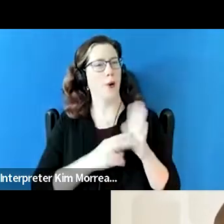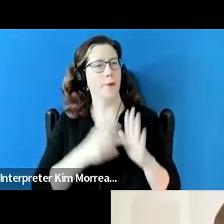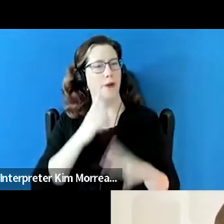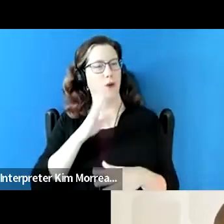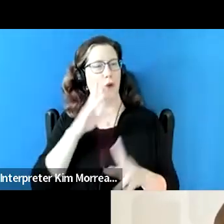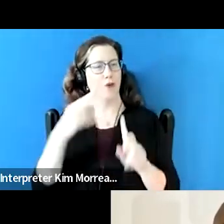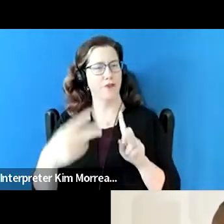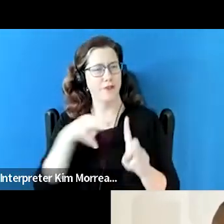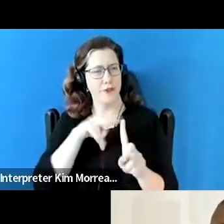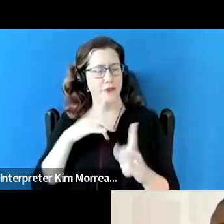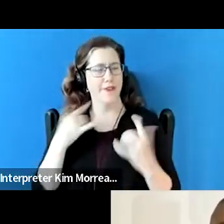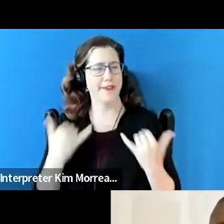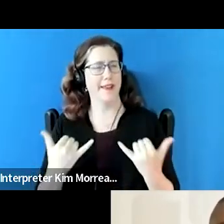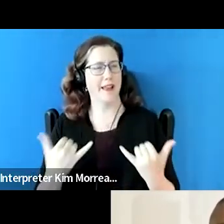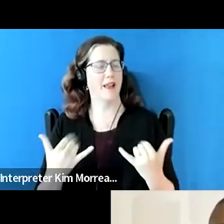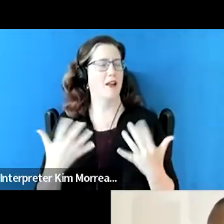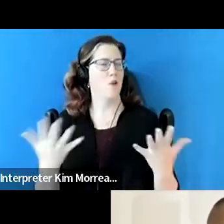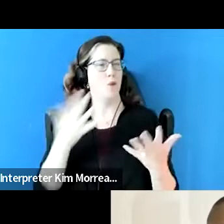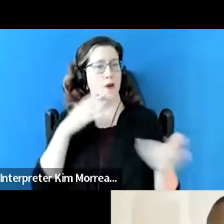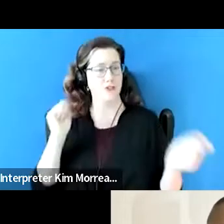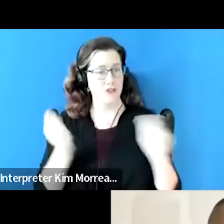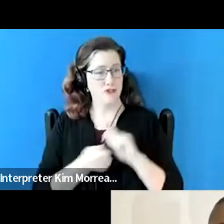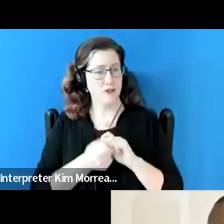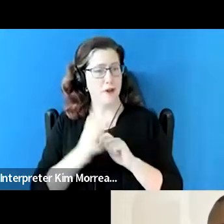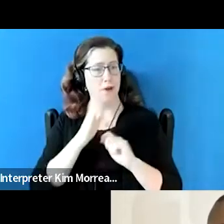What has changed in your organization related